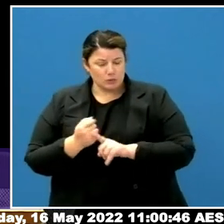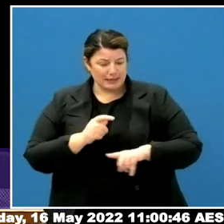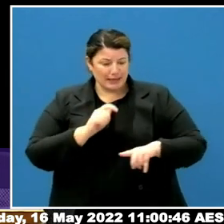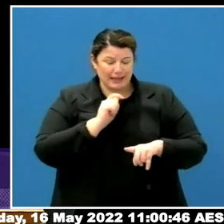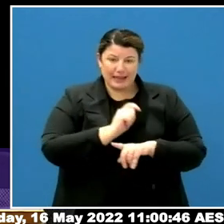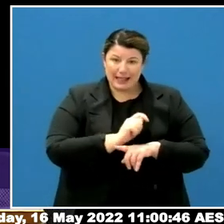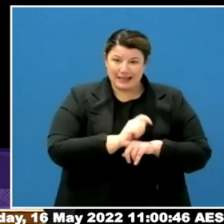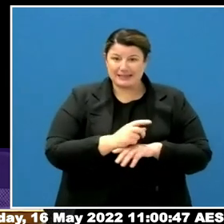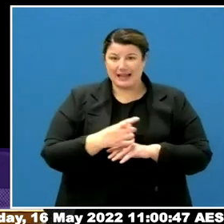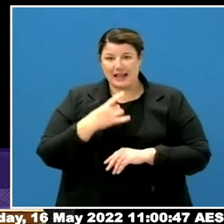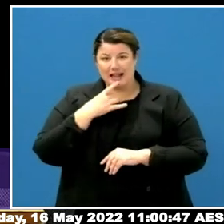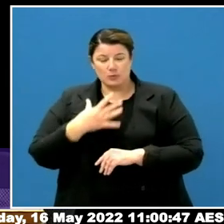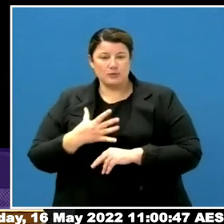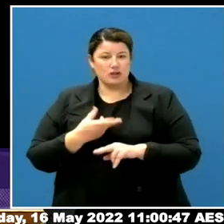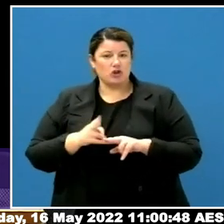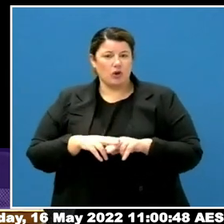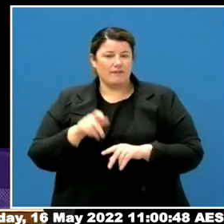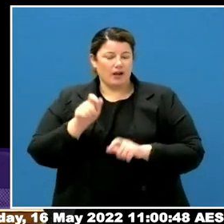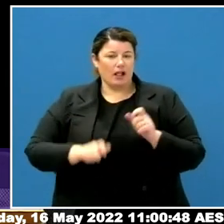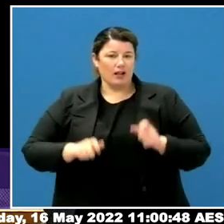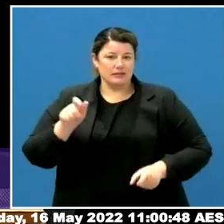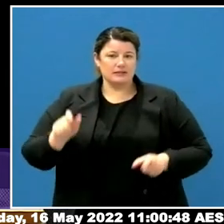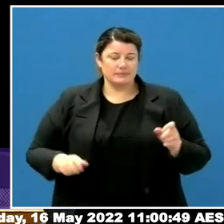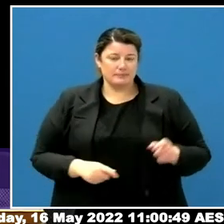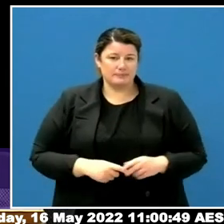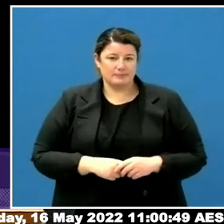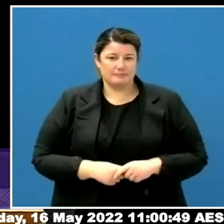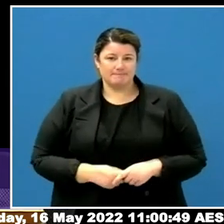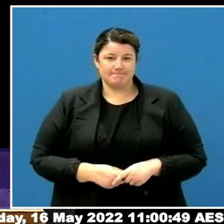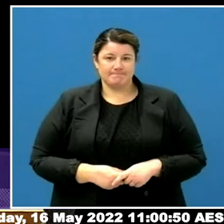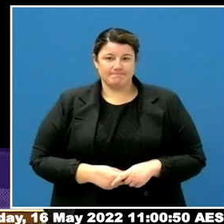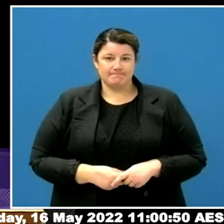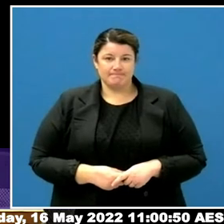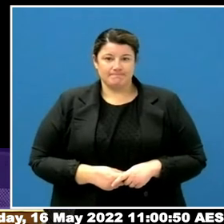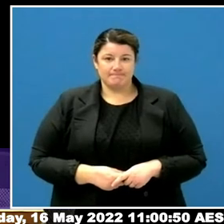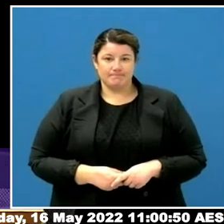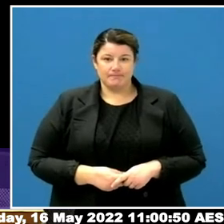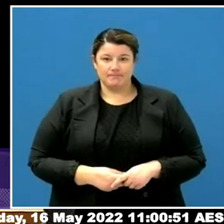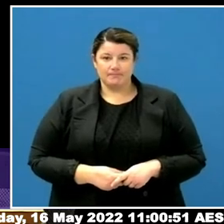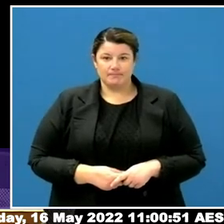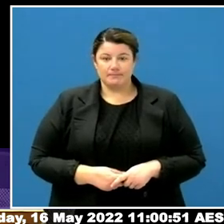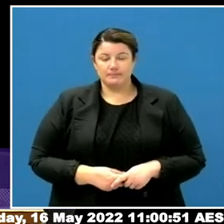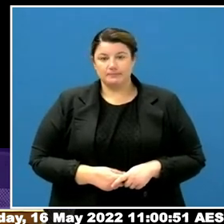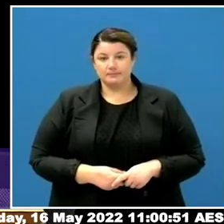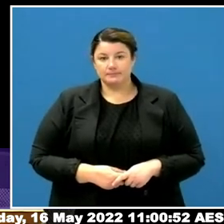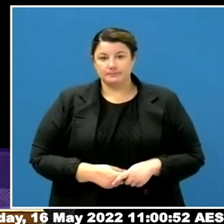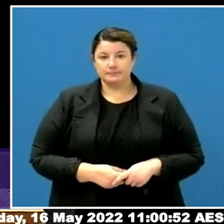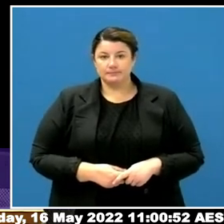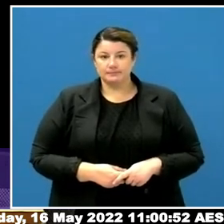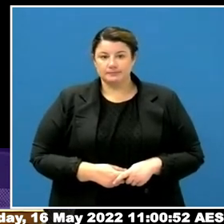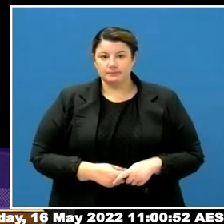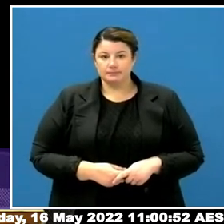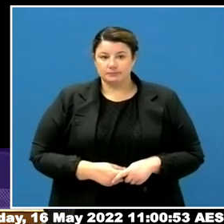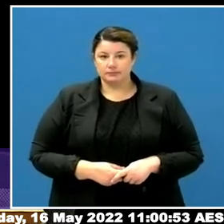its clients. We will also explore with Mr Allen the matters that were being reported to